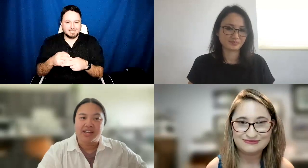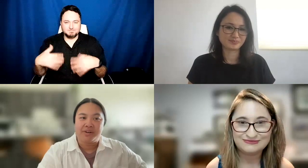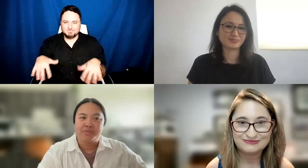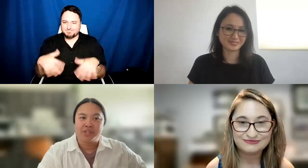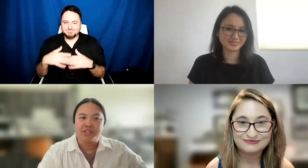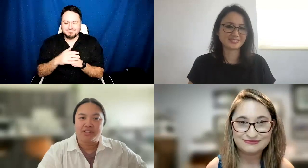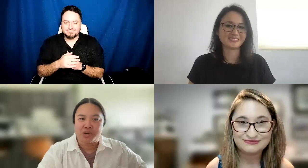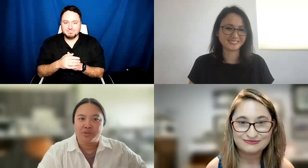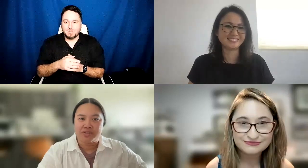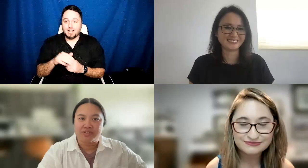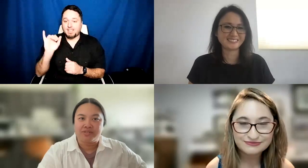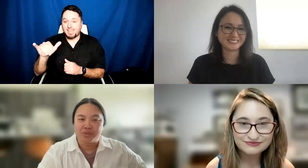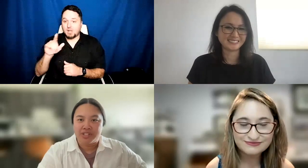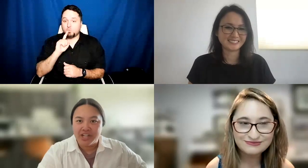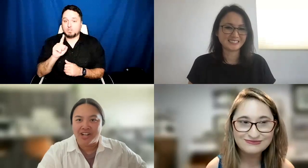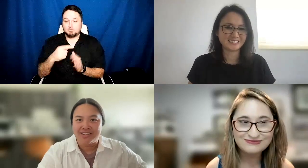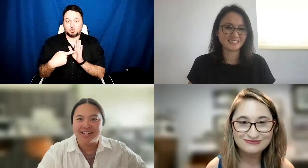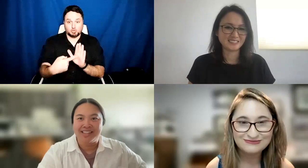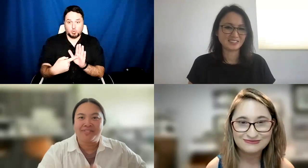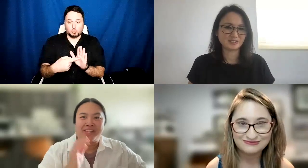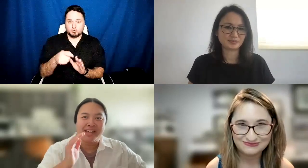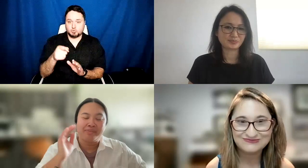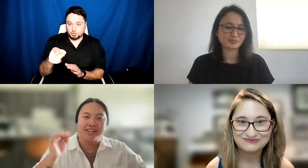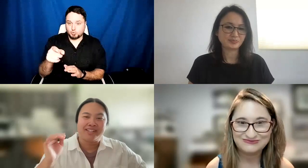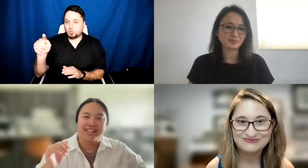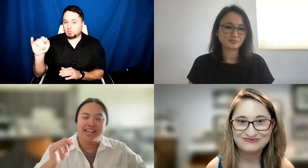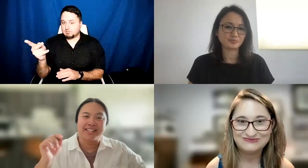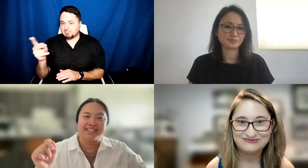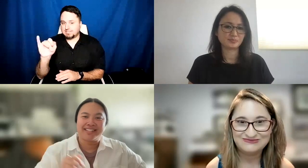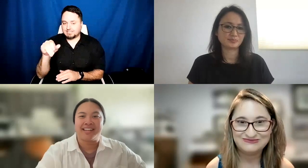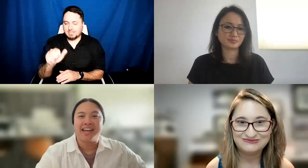and how it really shows you and Taysia, I love the M-X-T.